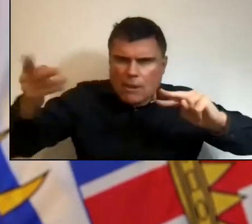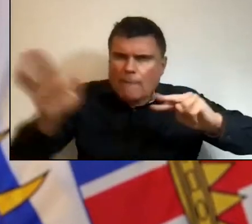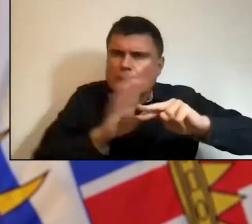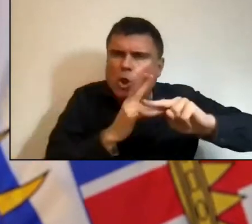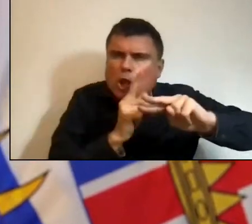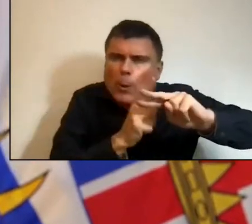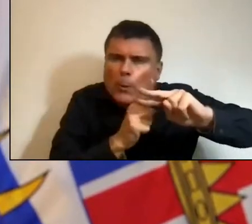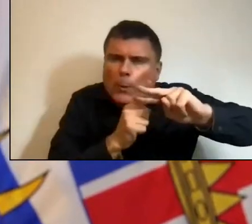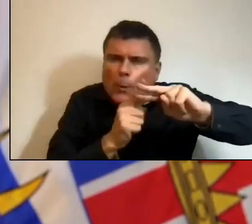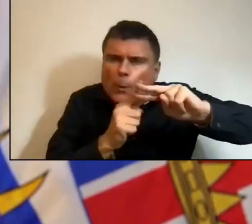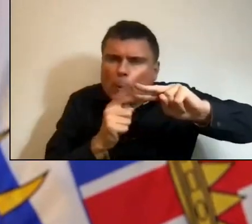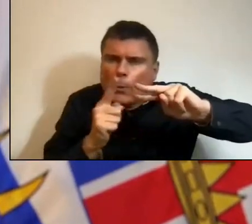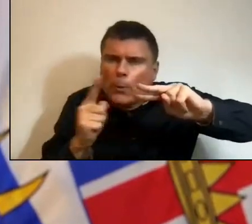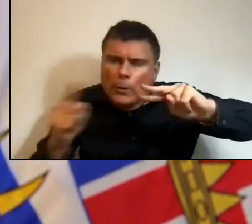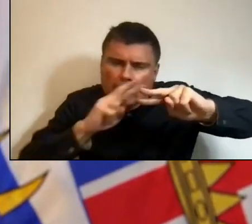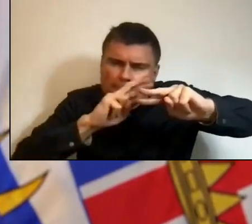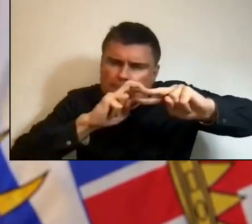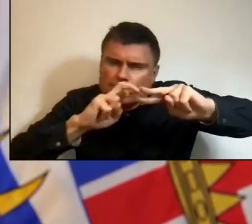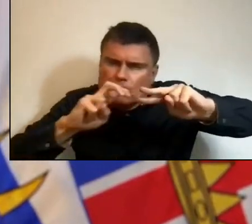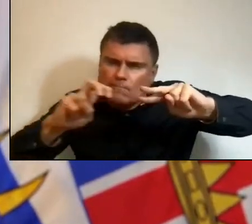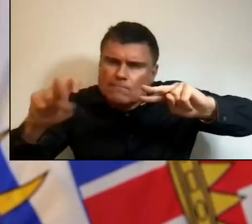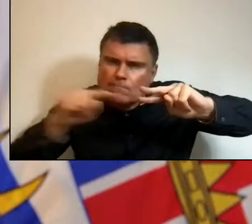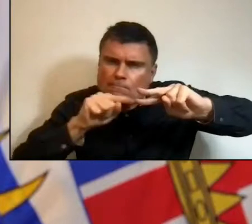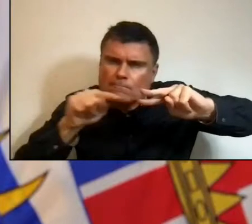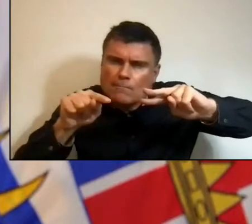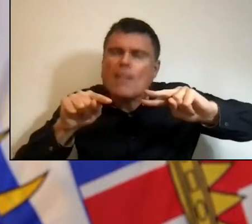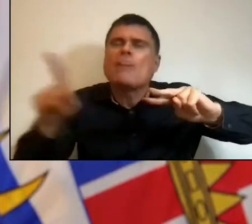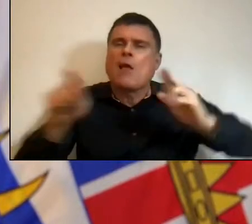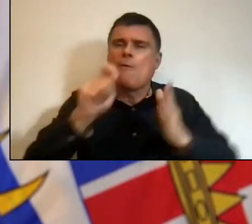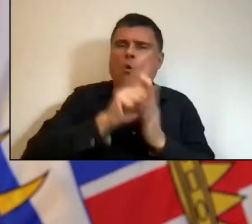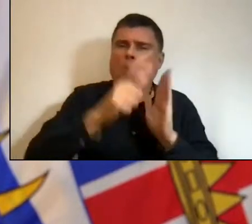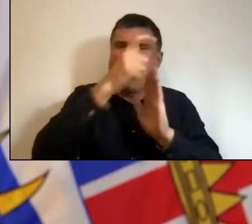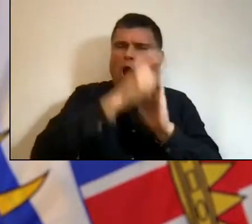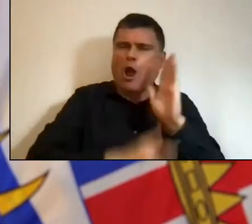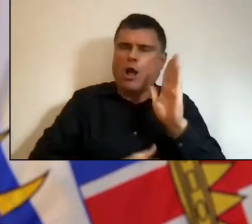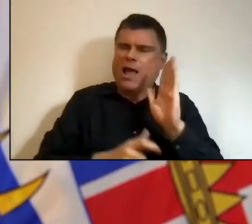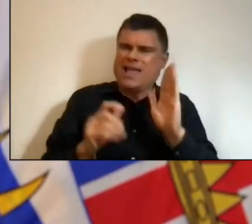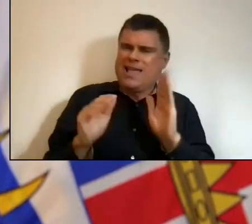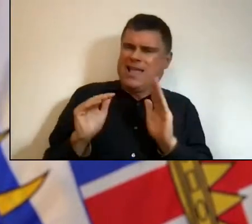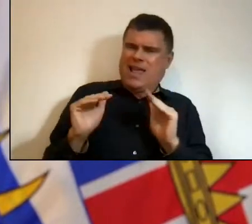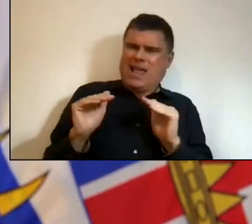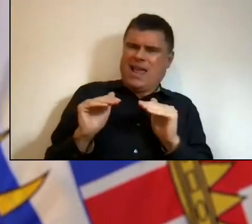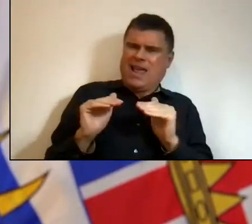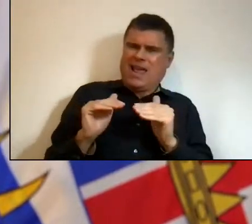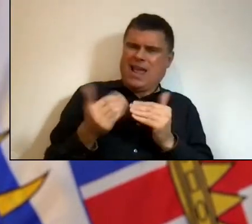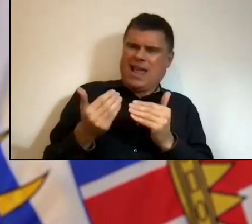e-mails after I wrote about that process about how you can do it more quickly.